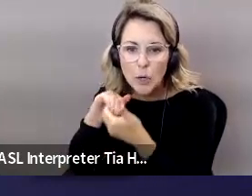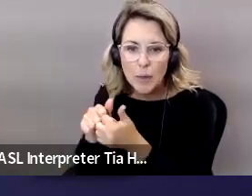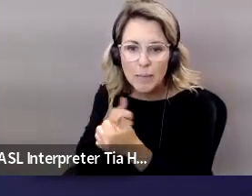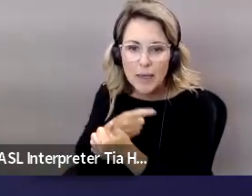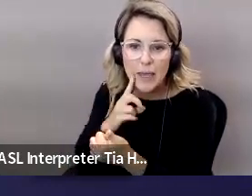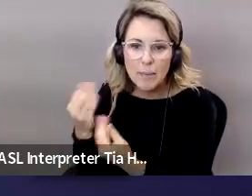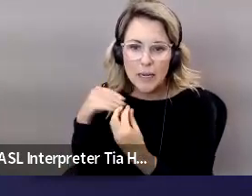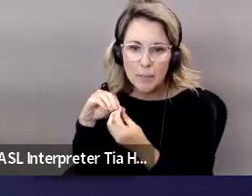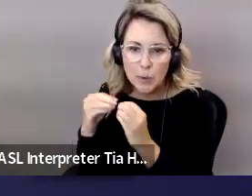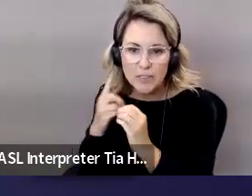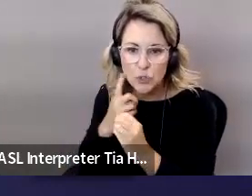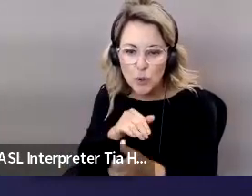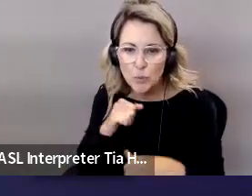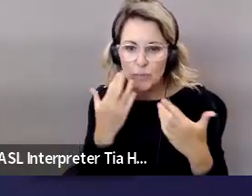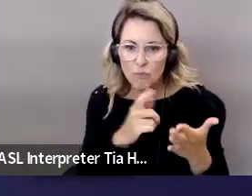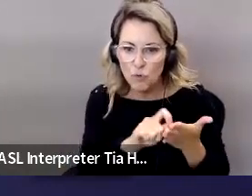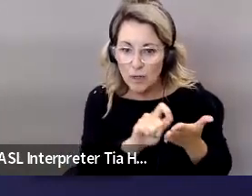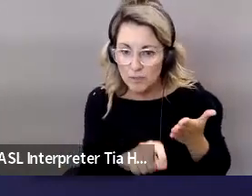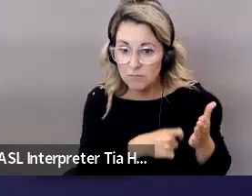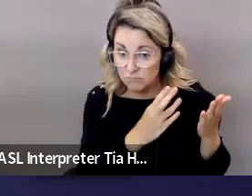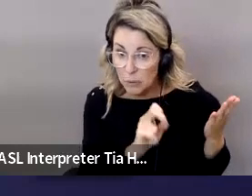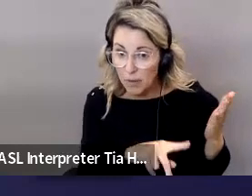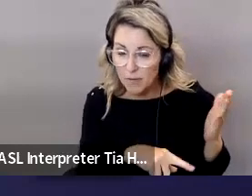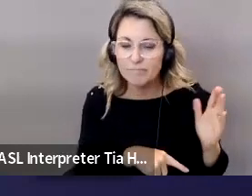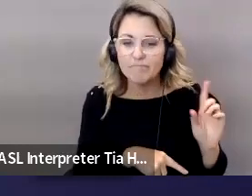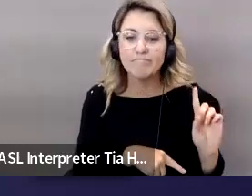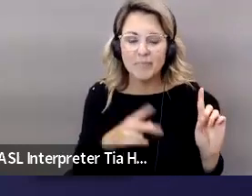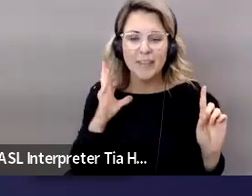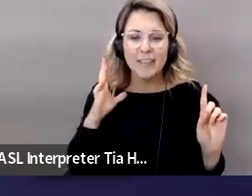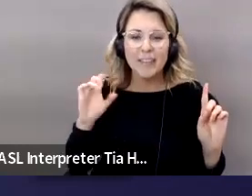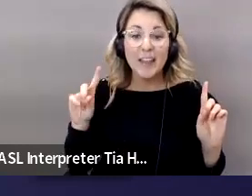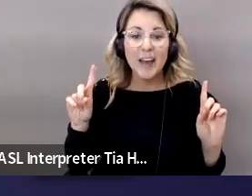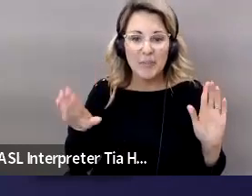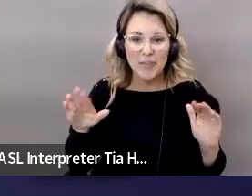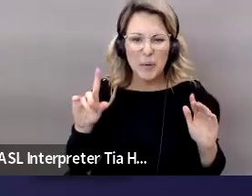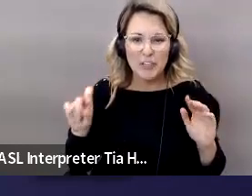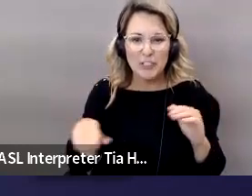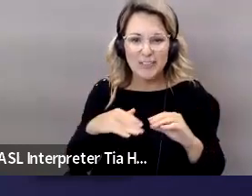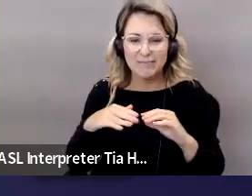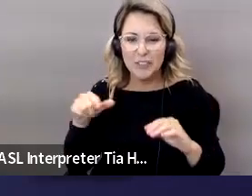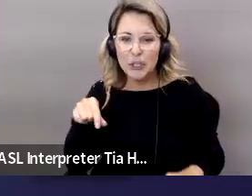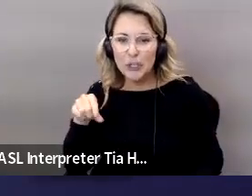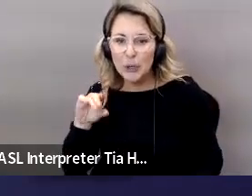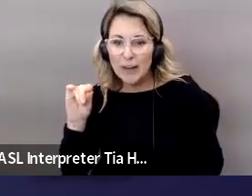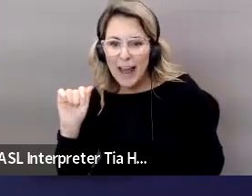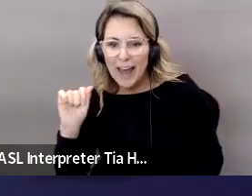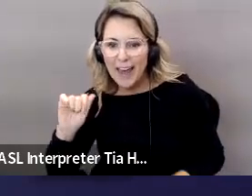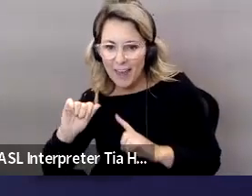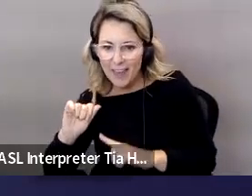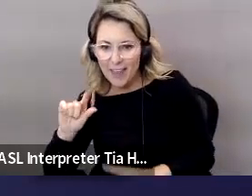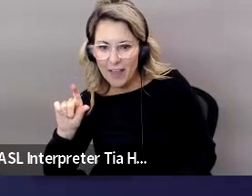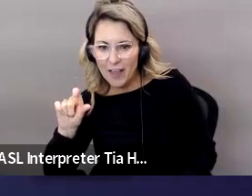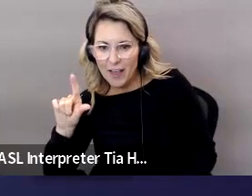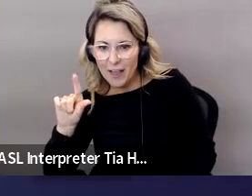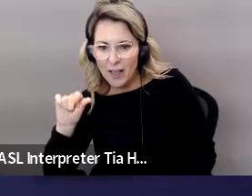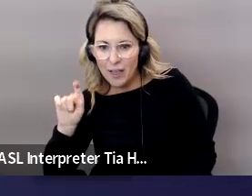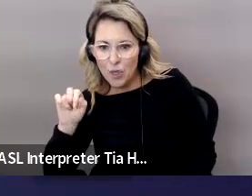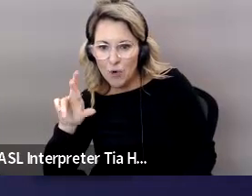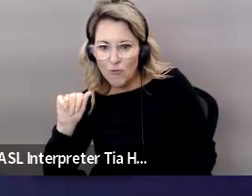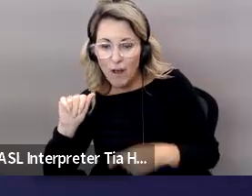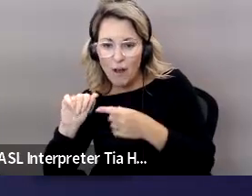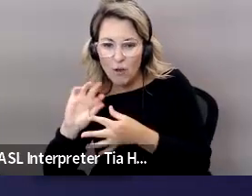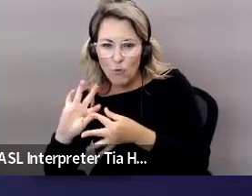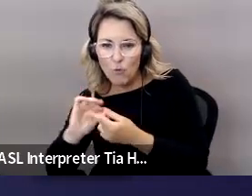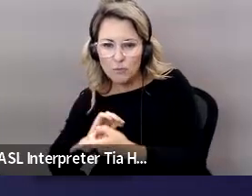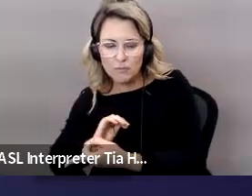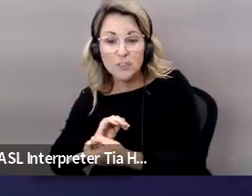question related to this need discussion and the question comes from Laura. Laura asks, how can we